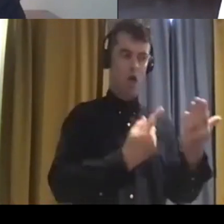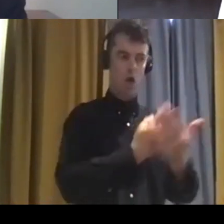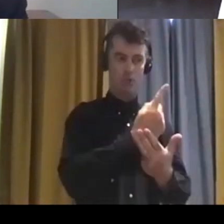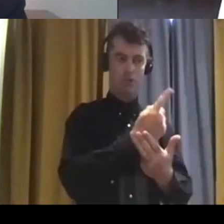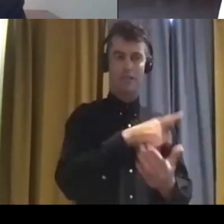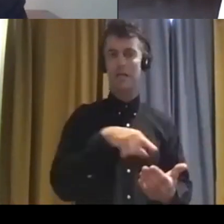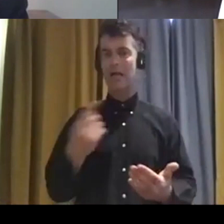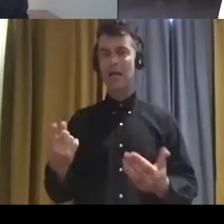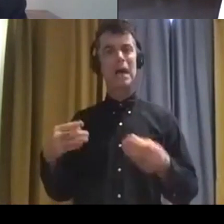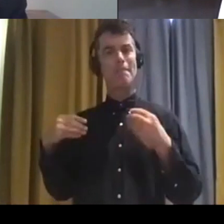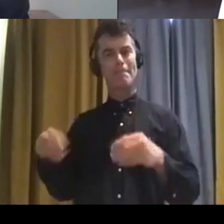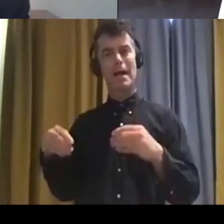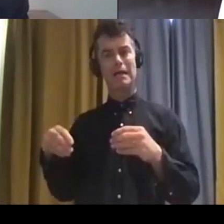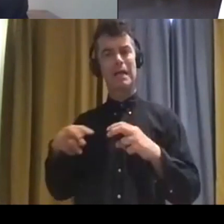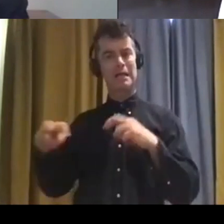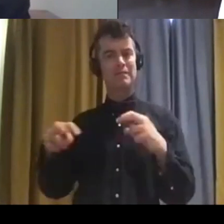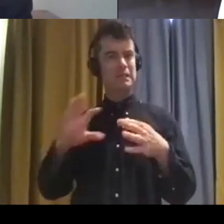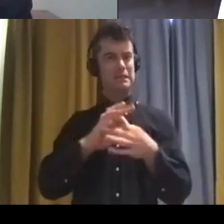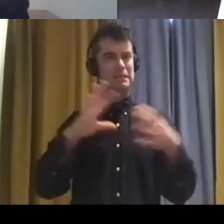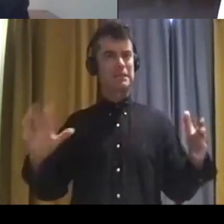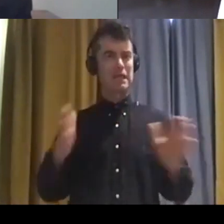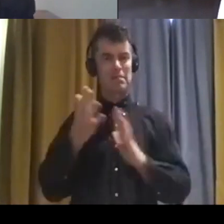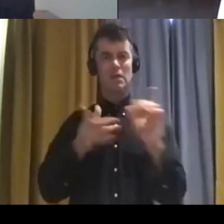activity, what did you mean by that?